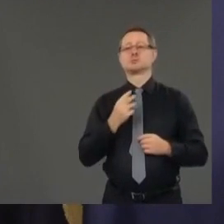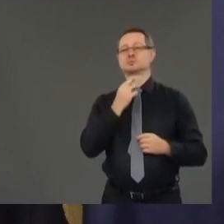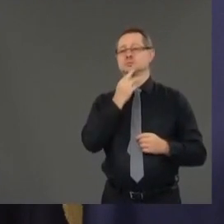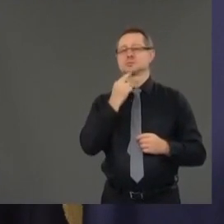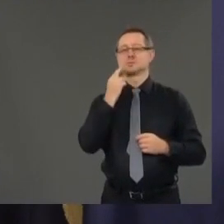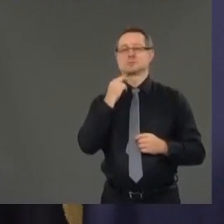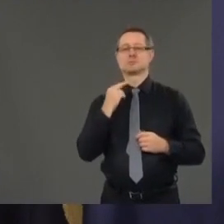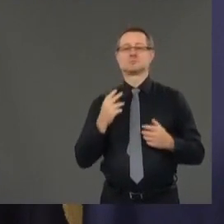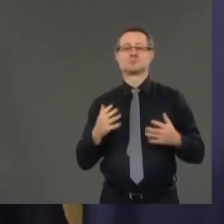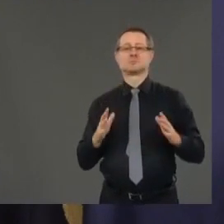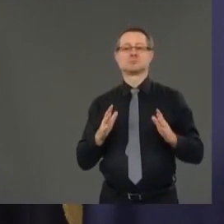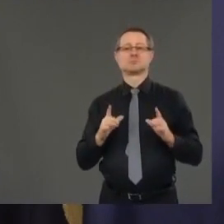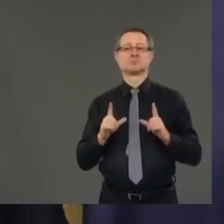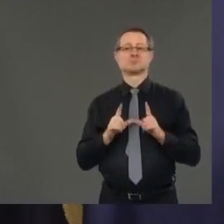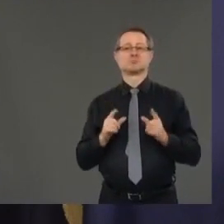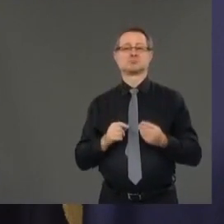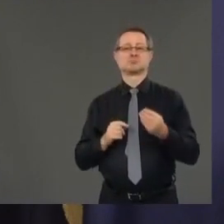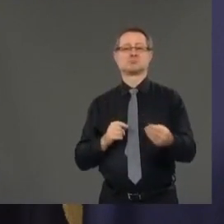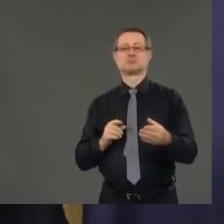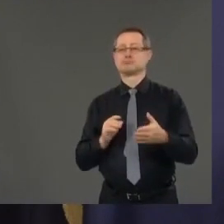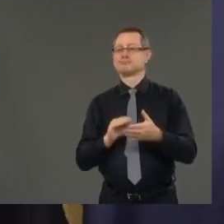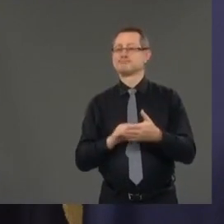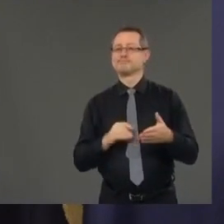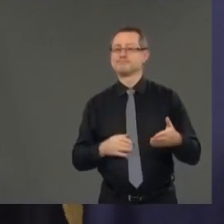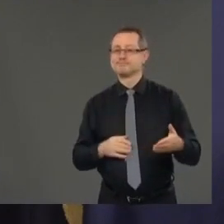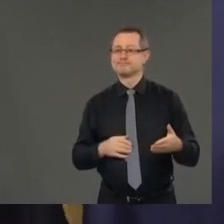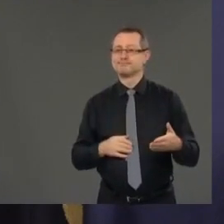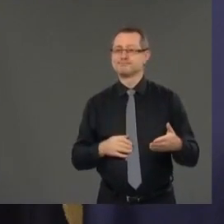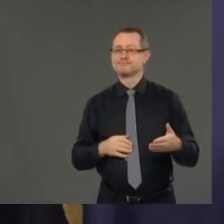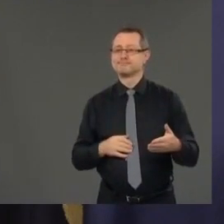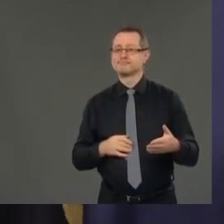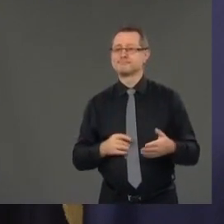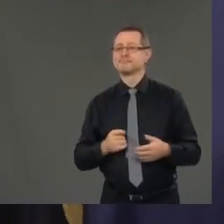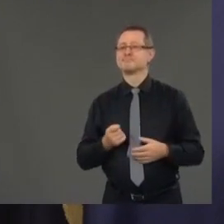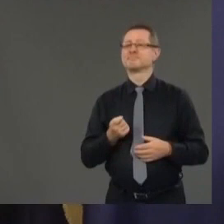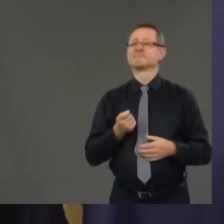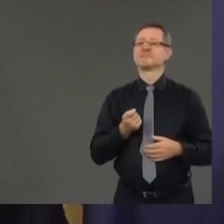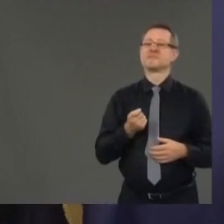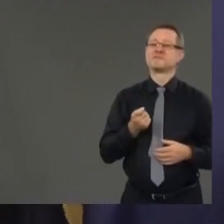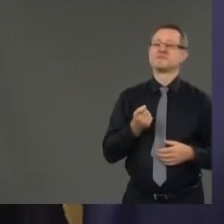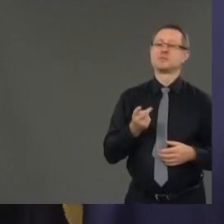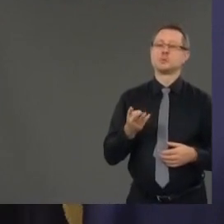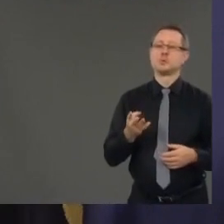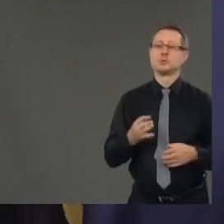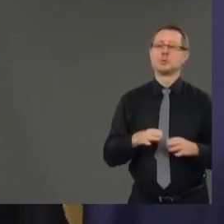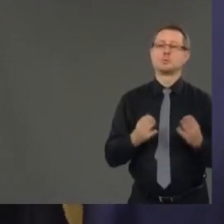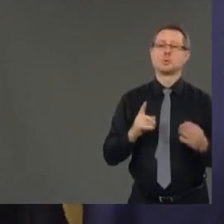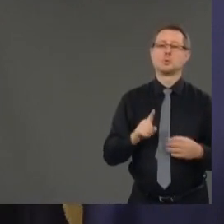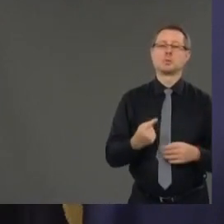LICENSES. NONE OF THEM, VERY FEW, OPENED